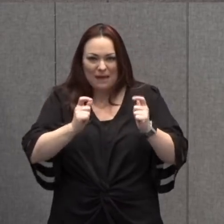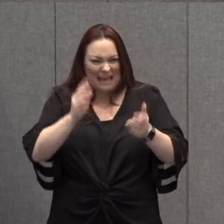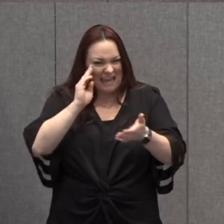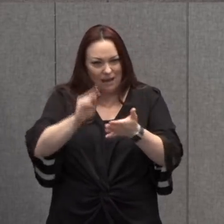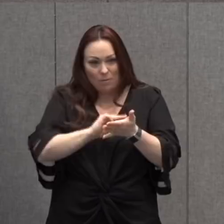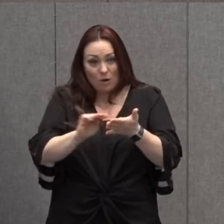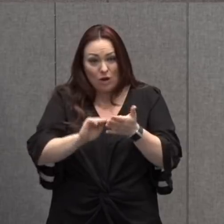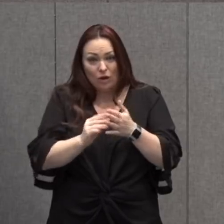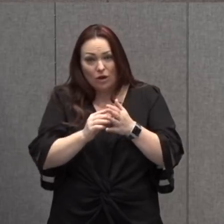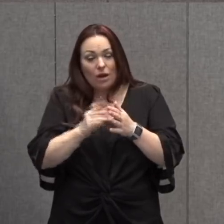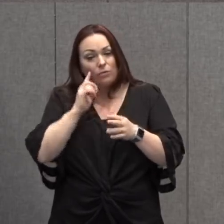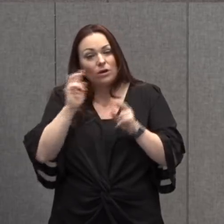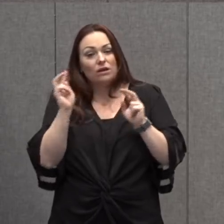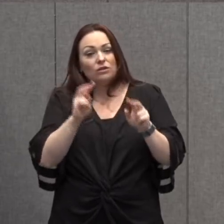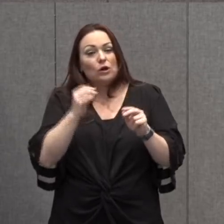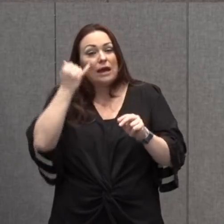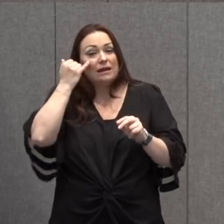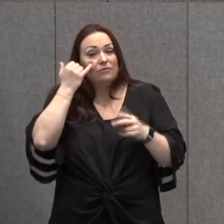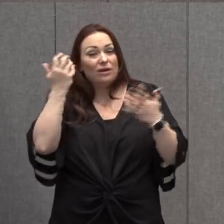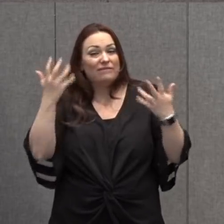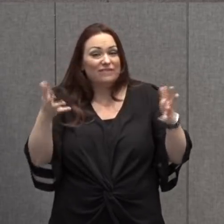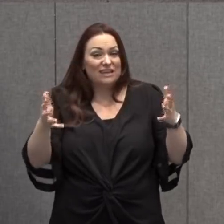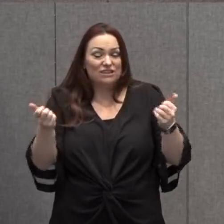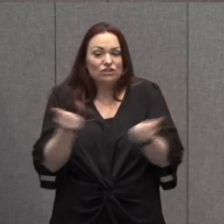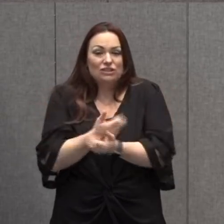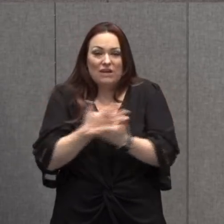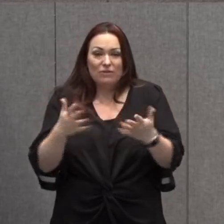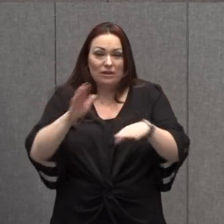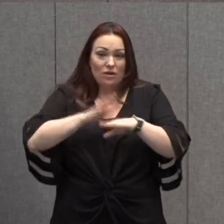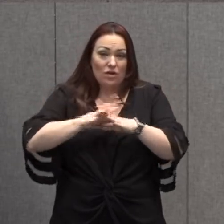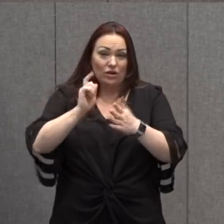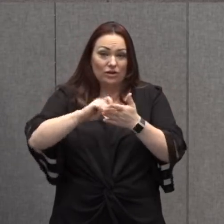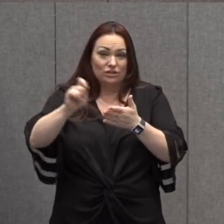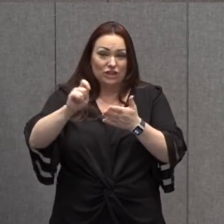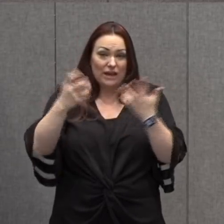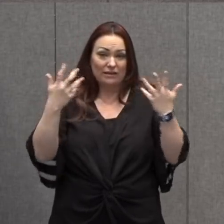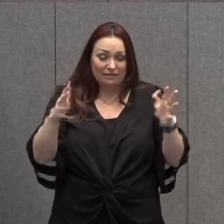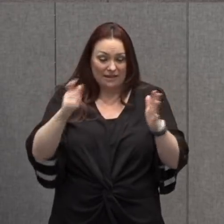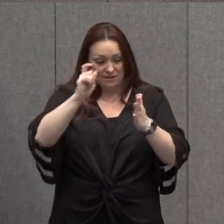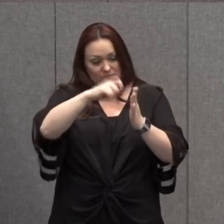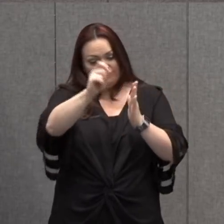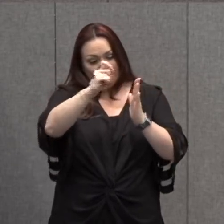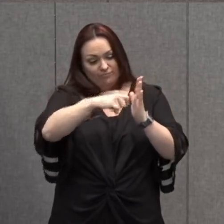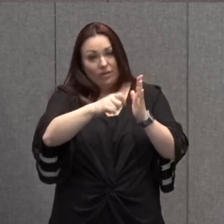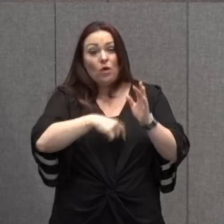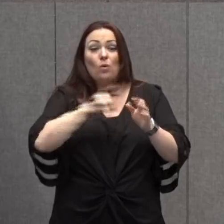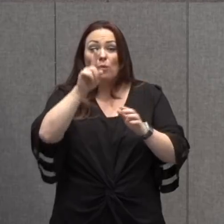and we're gonna look at if we finished everything in our checklist. We had finished one through five.